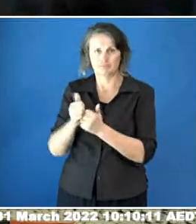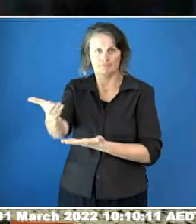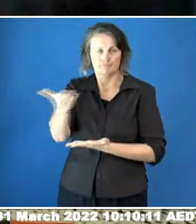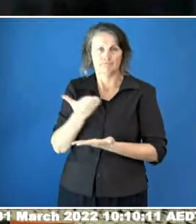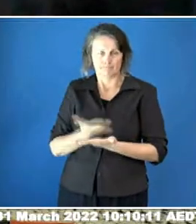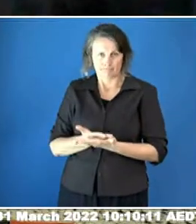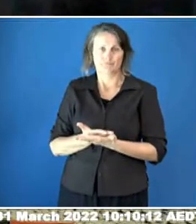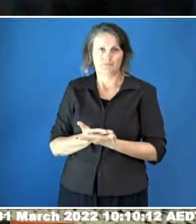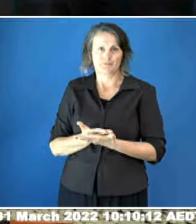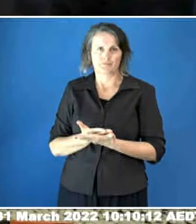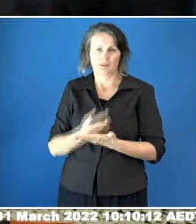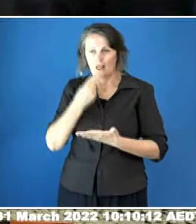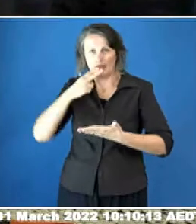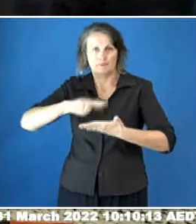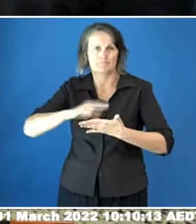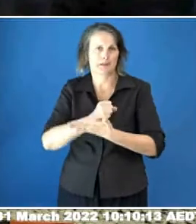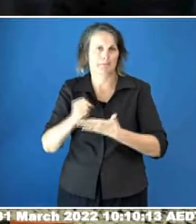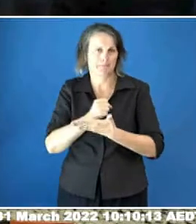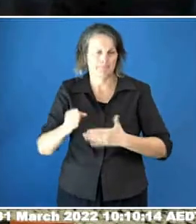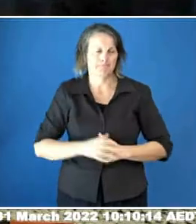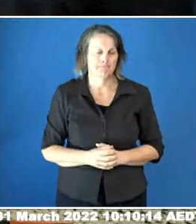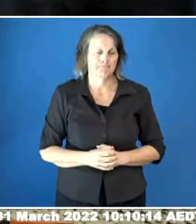designation. Thank you. MS EASTMAN: Thank you, Chair.